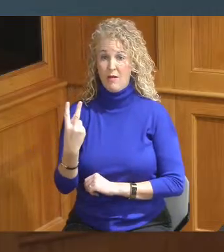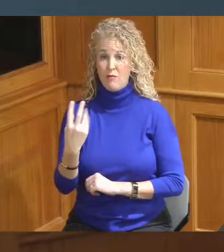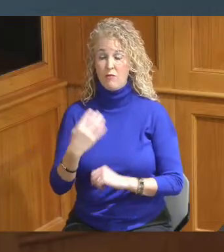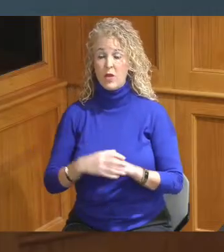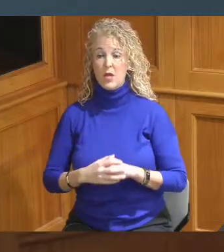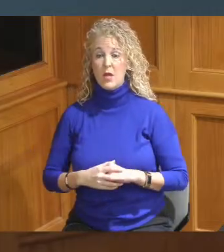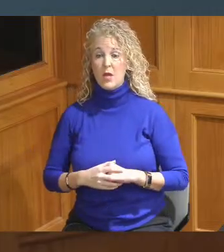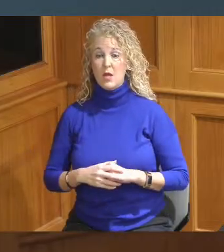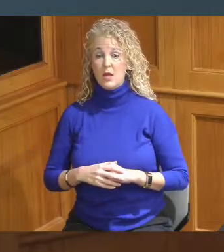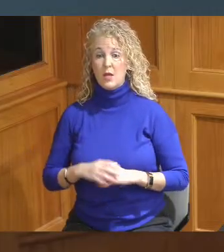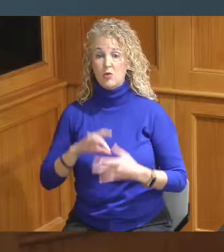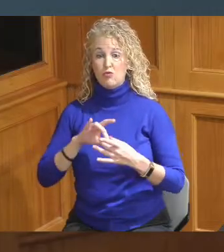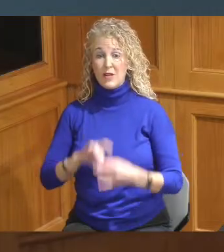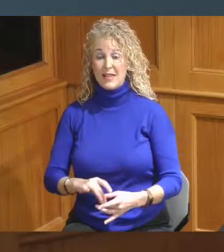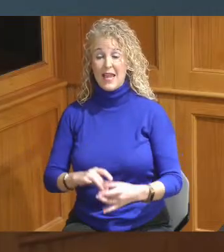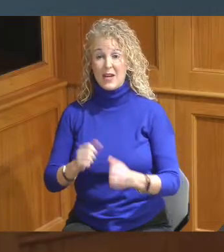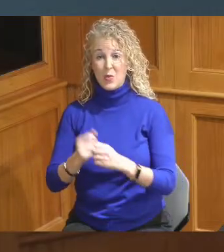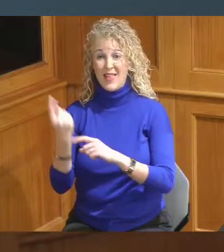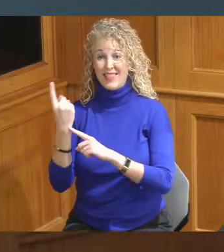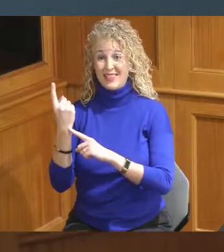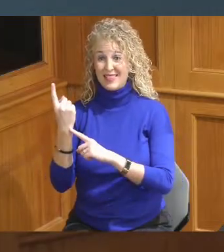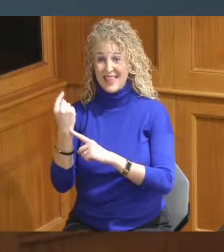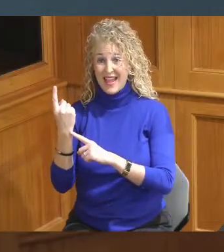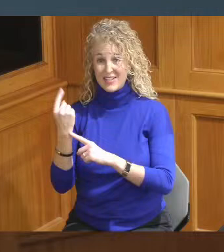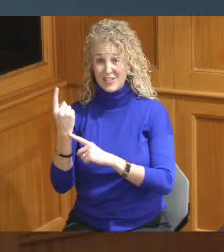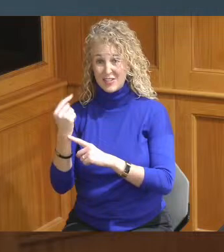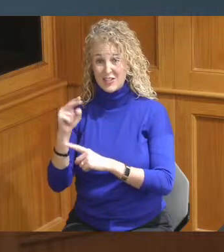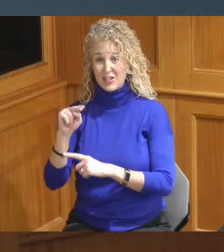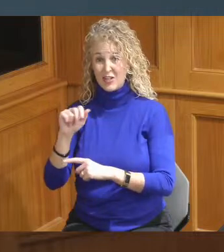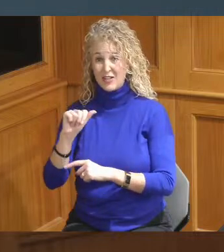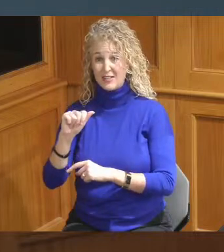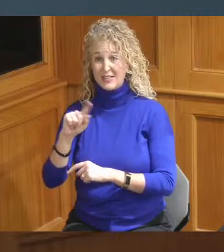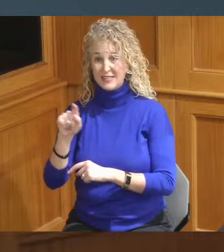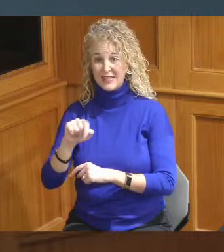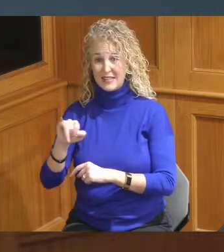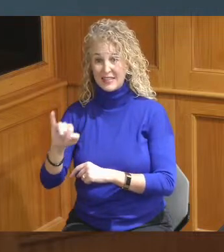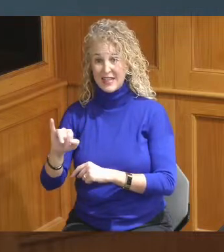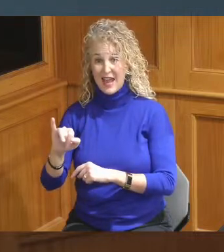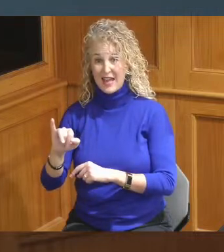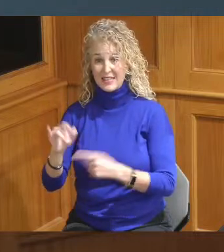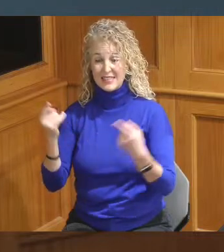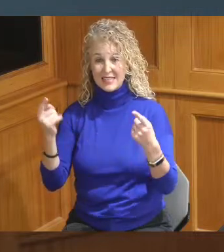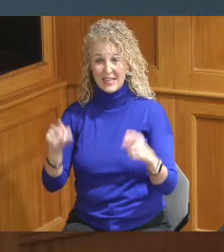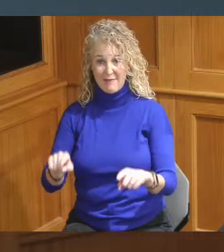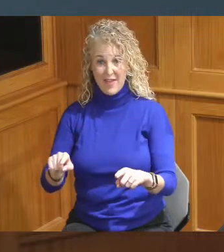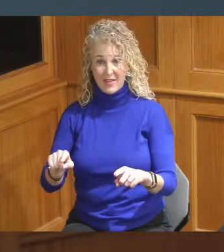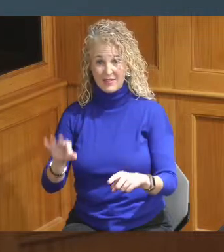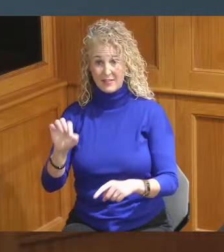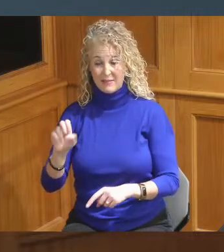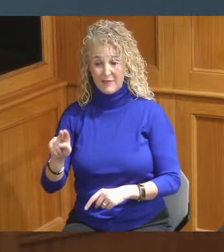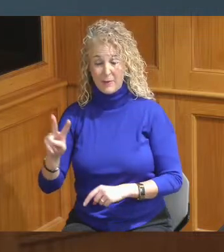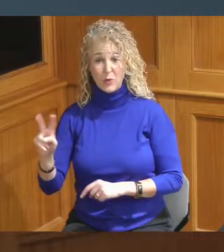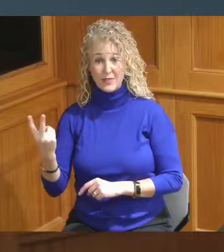the Nazi incident that happened in Lincoln Heights on February the second. We will be providing a